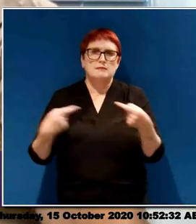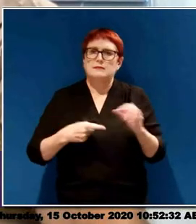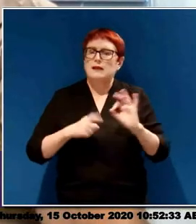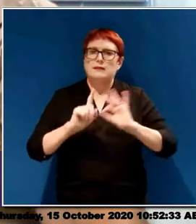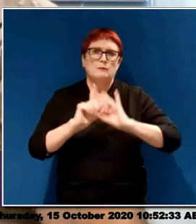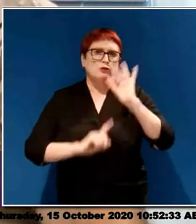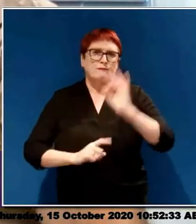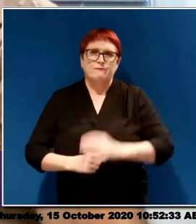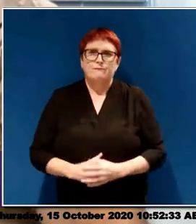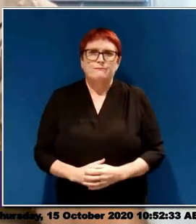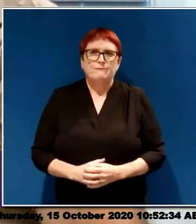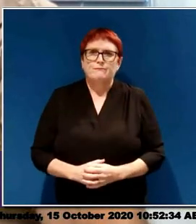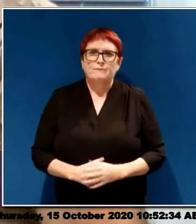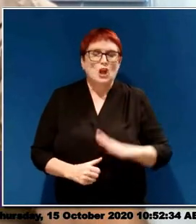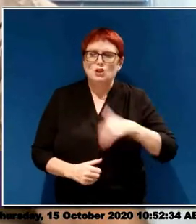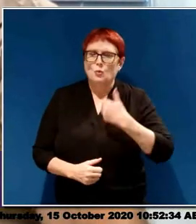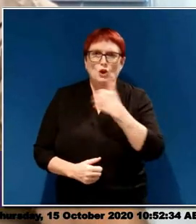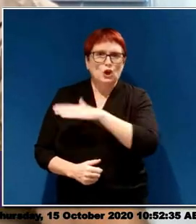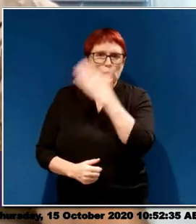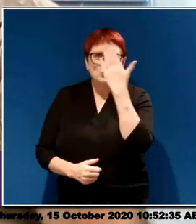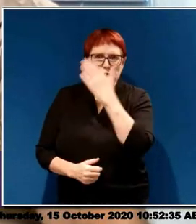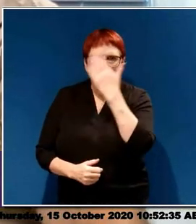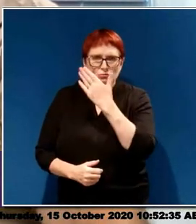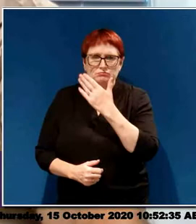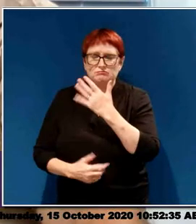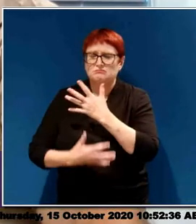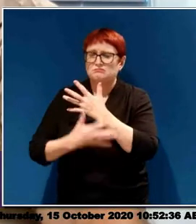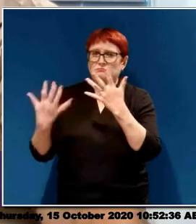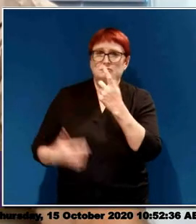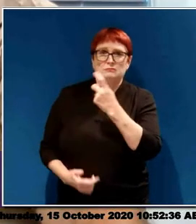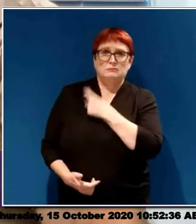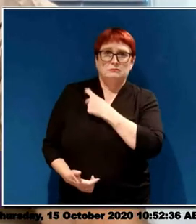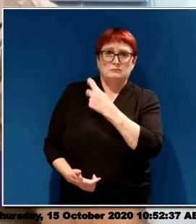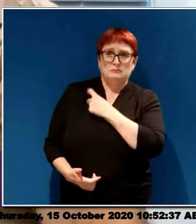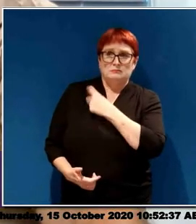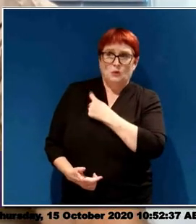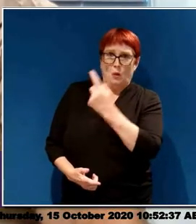He was so afraid of that one particular teacher that manhandled him